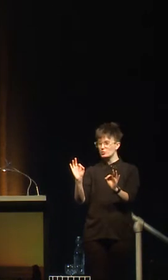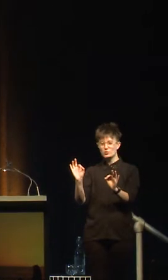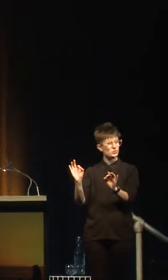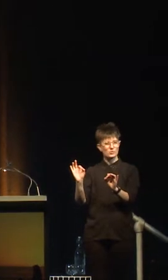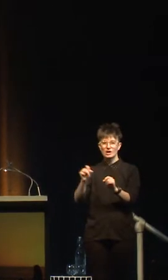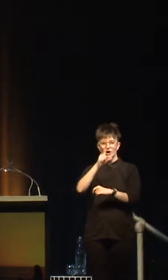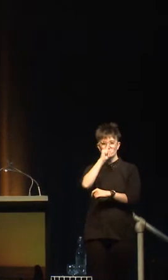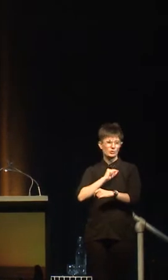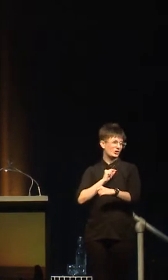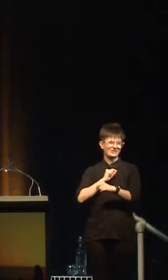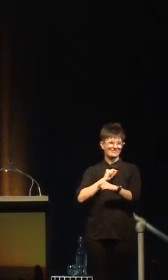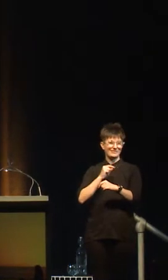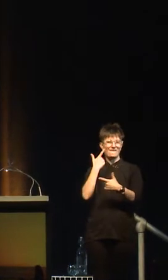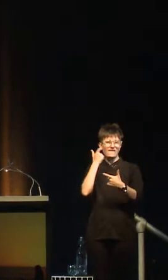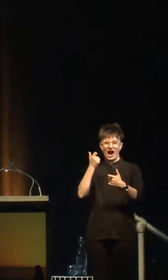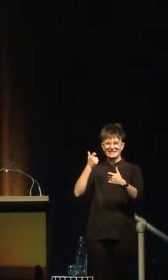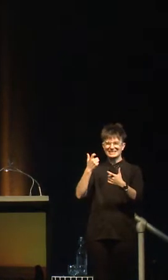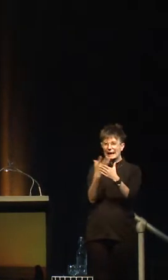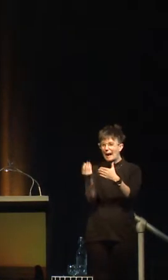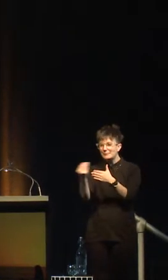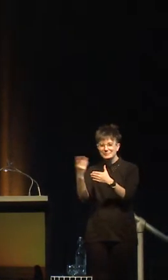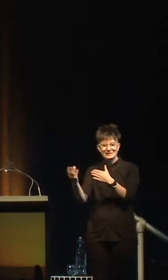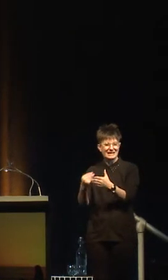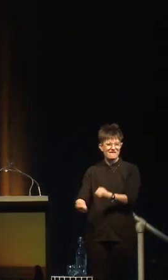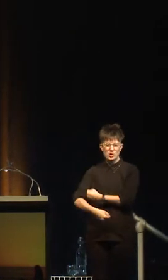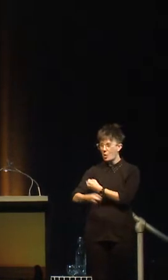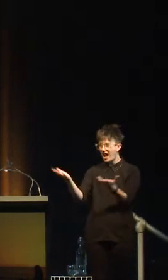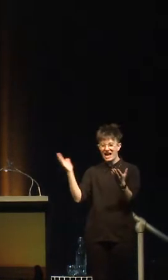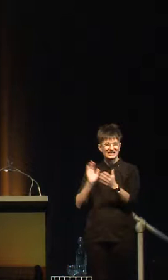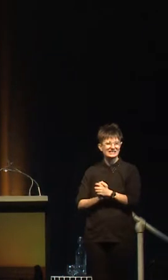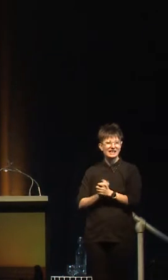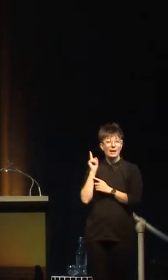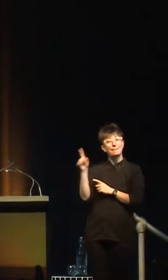of buses through it but what happened was it set that long term signal and create an